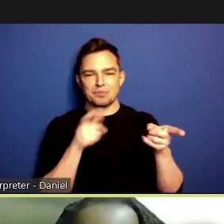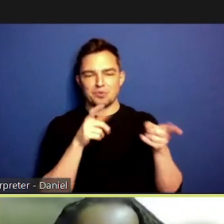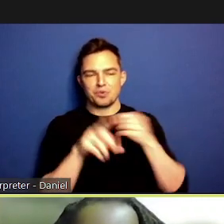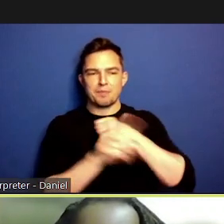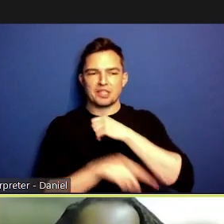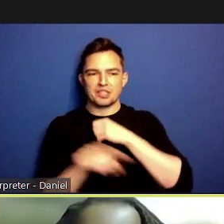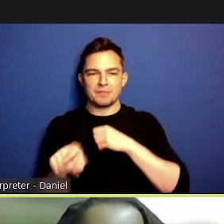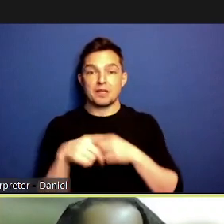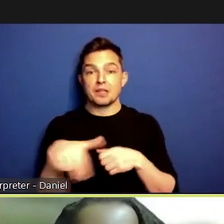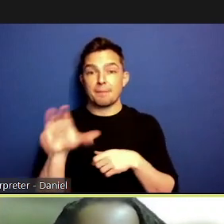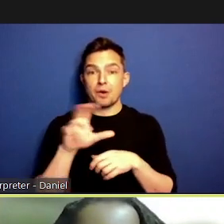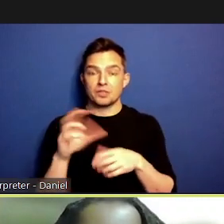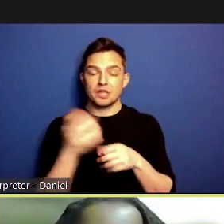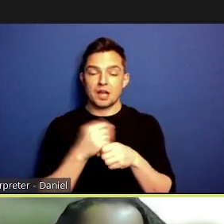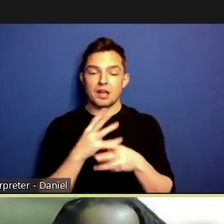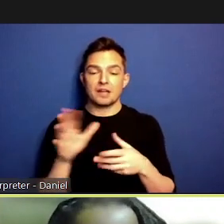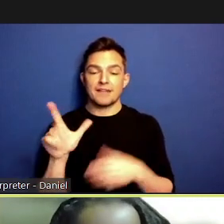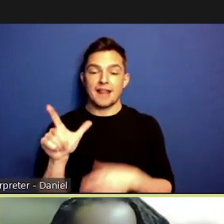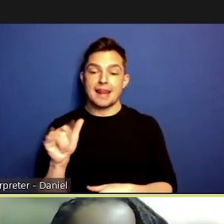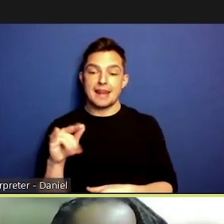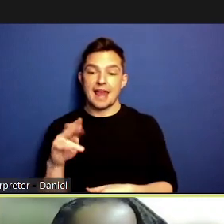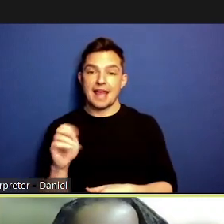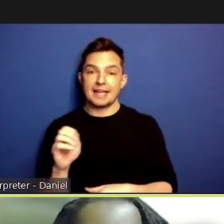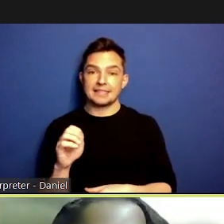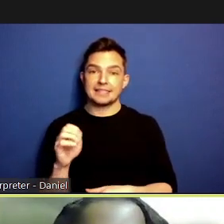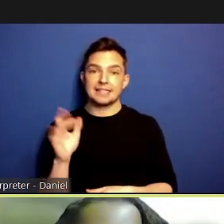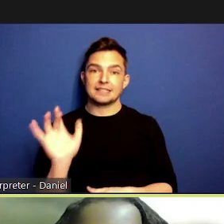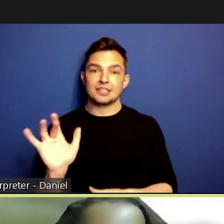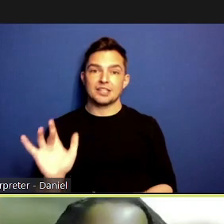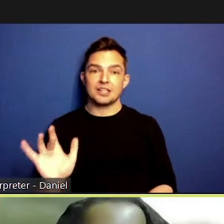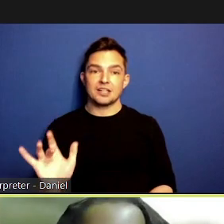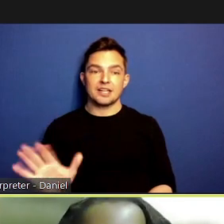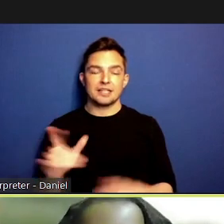made received lots of likes from his peers. The following day, the teacher said that a